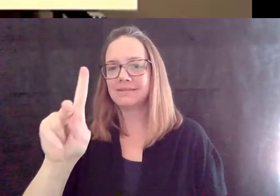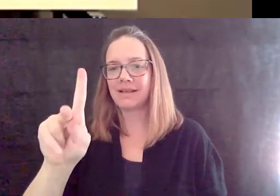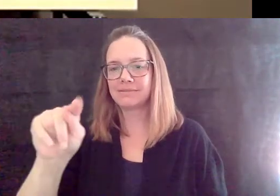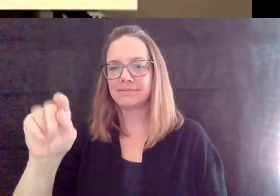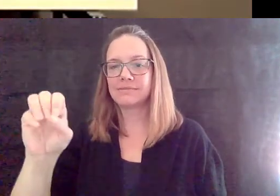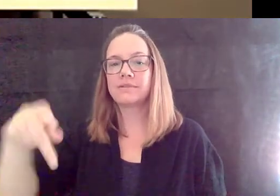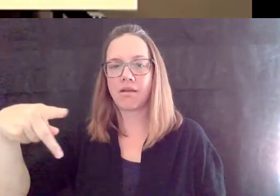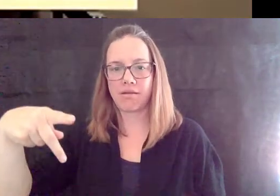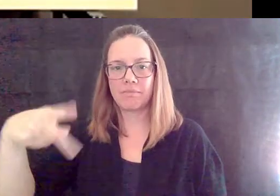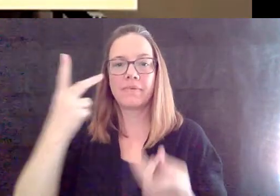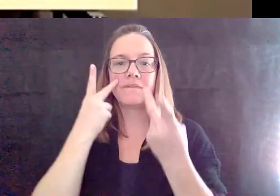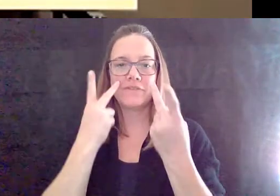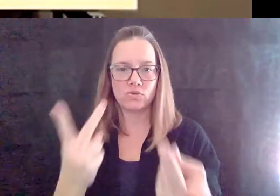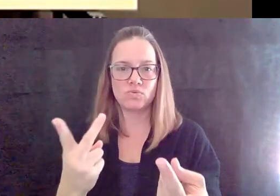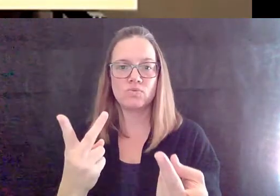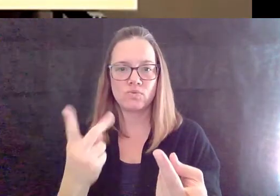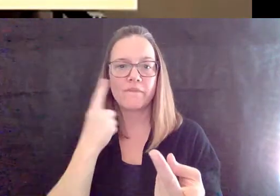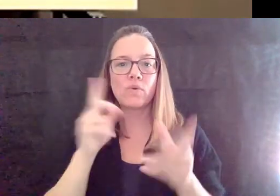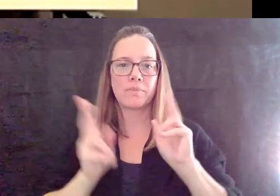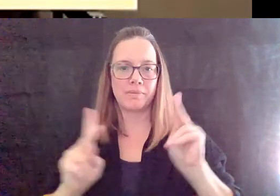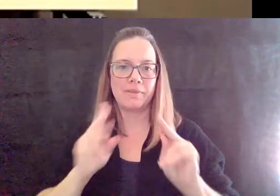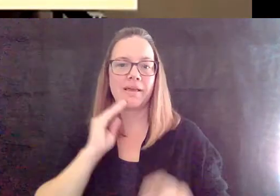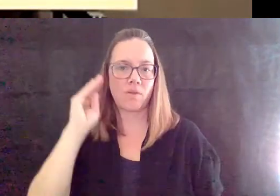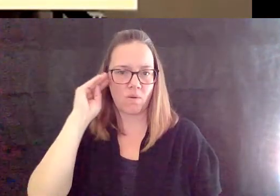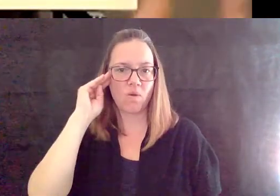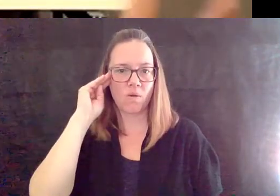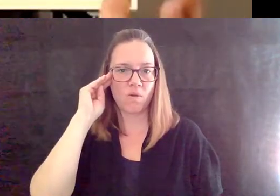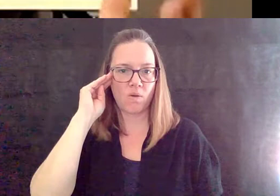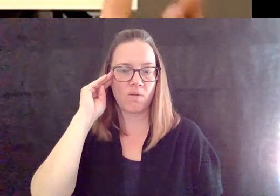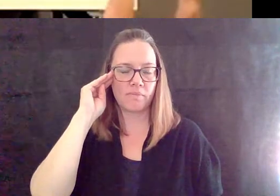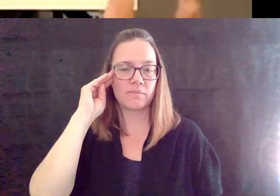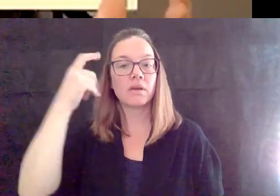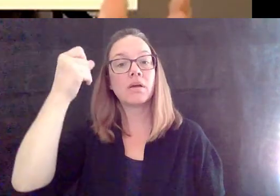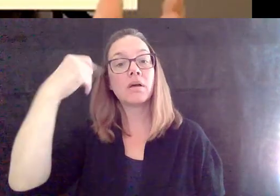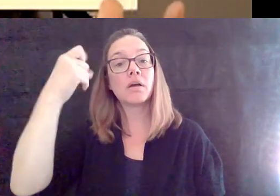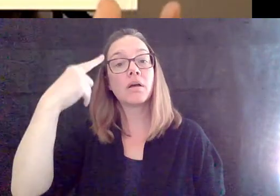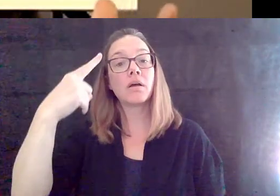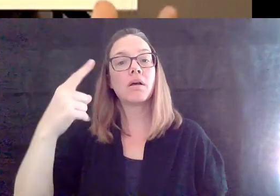at home we know that the population of Denver as a whole